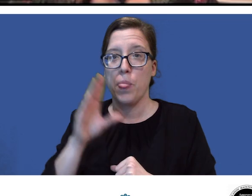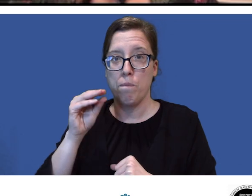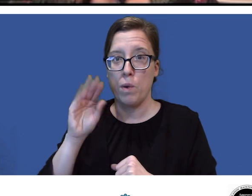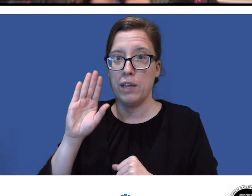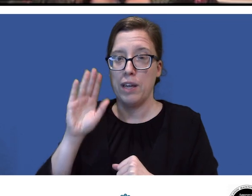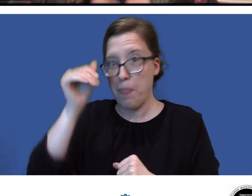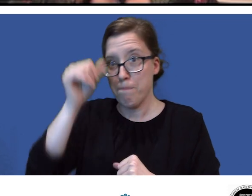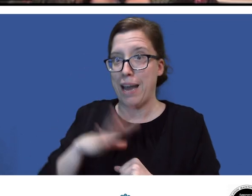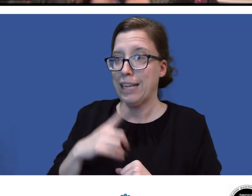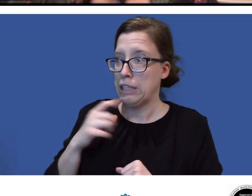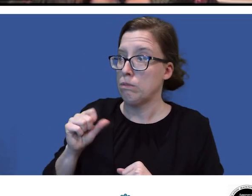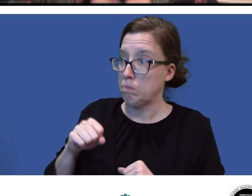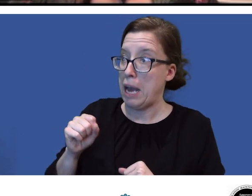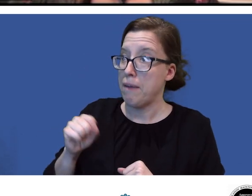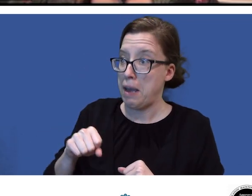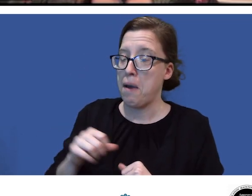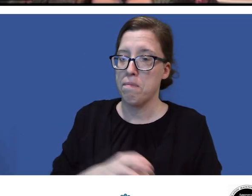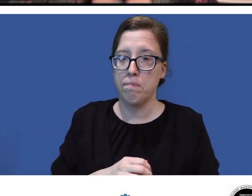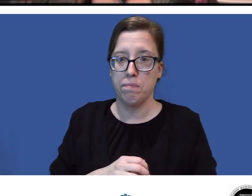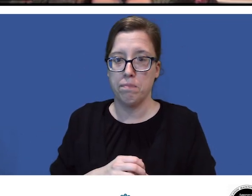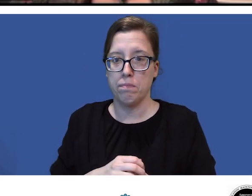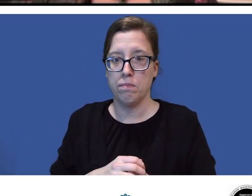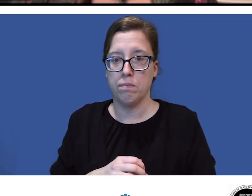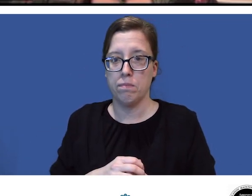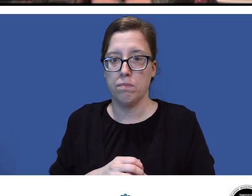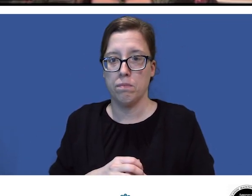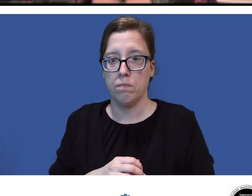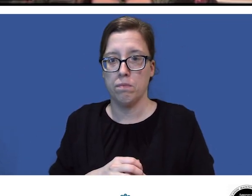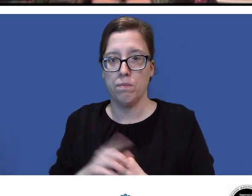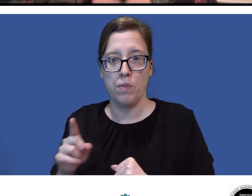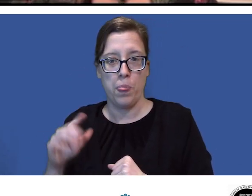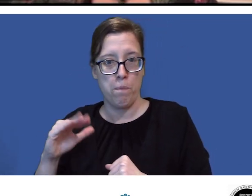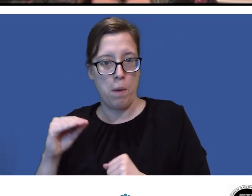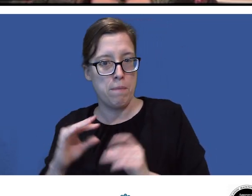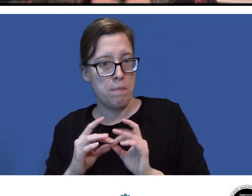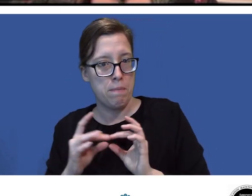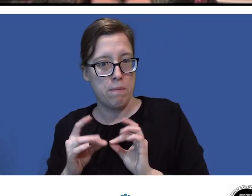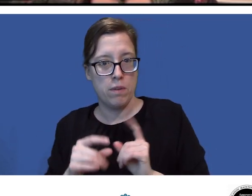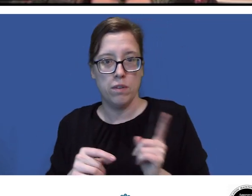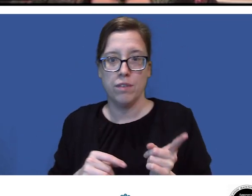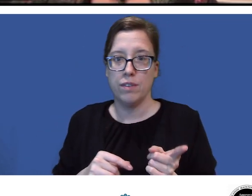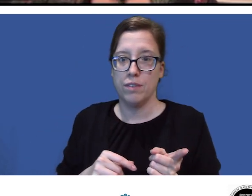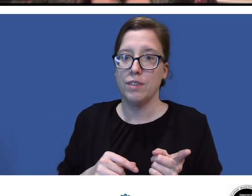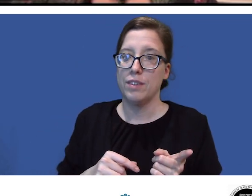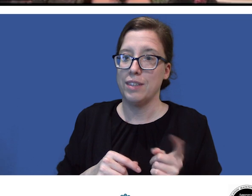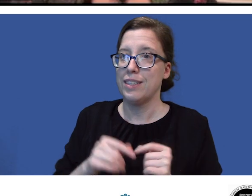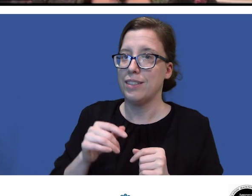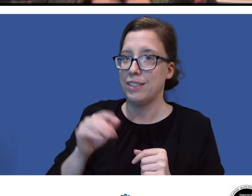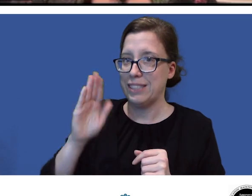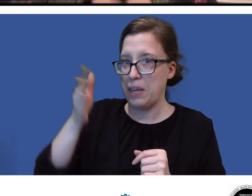Kingston: [Points towards the camera and babbles.] DJ: Oh, yeah, yeah, yeah. Kingston: [Raises both arms while still looking at TV and babbles.]